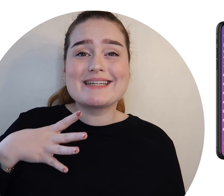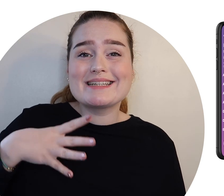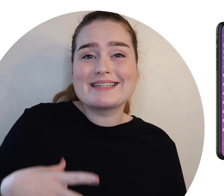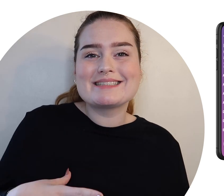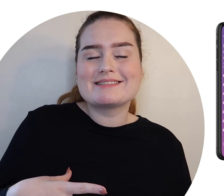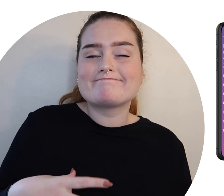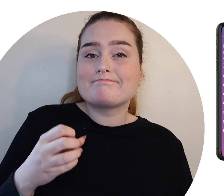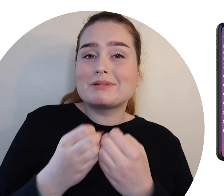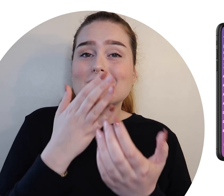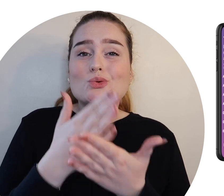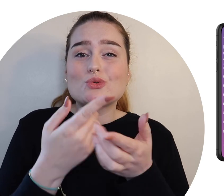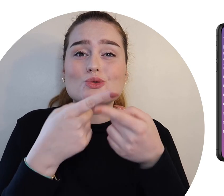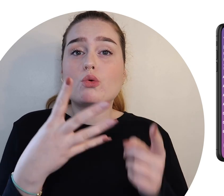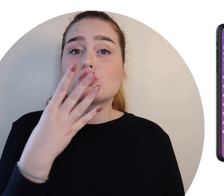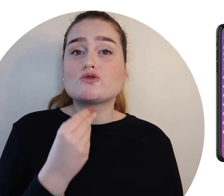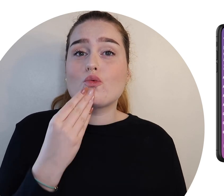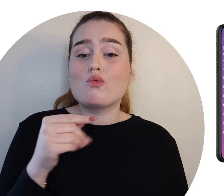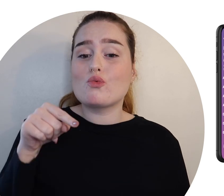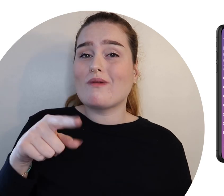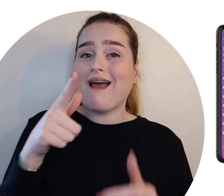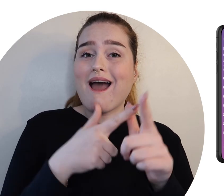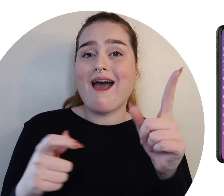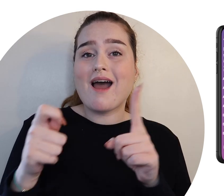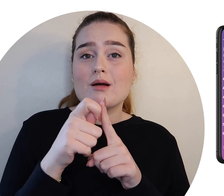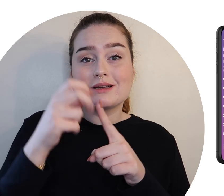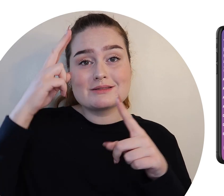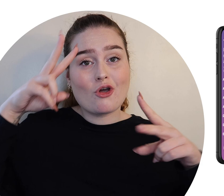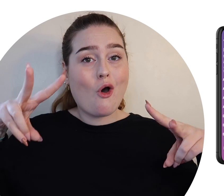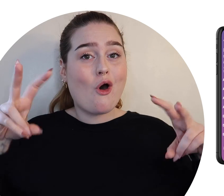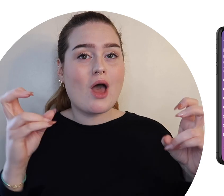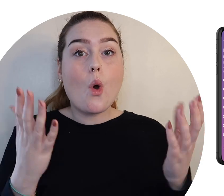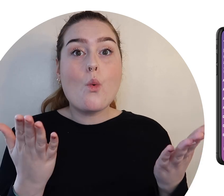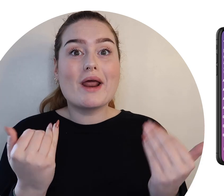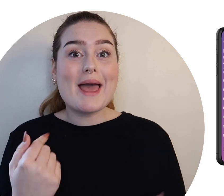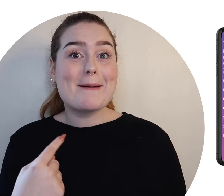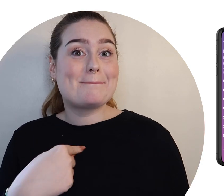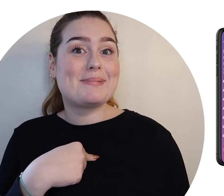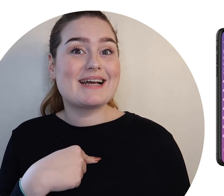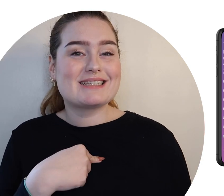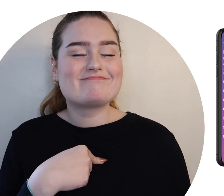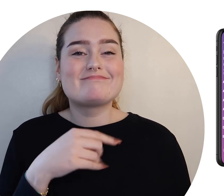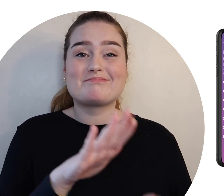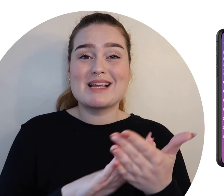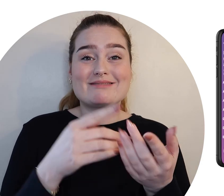WelcoMe app to get in touch with the Hippodrome in advance of your visit.